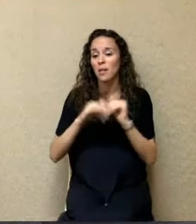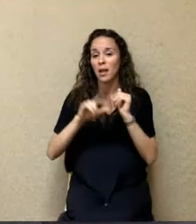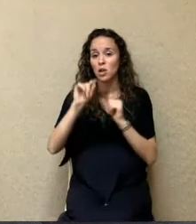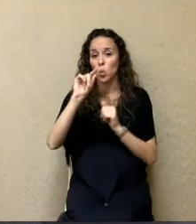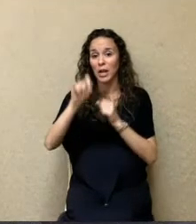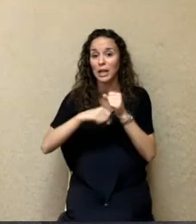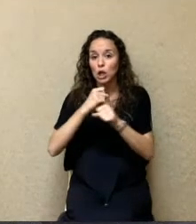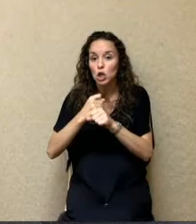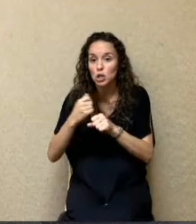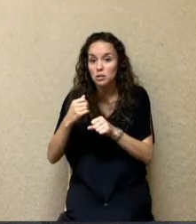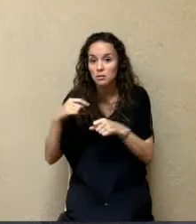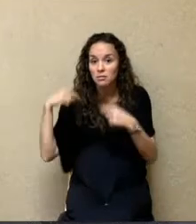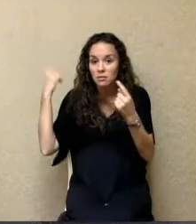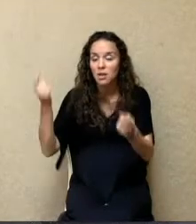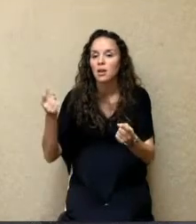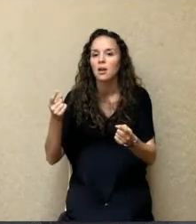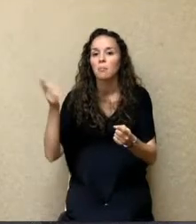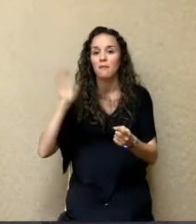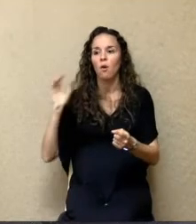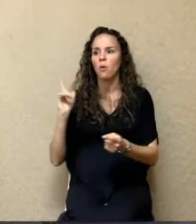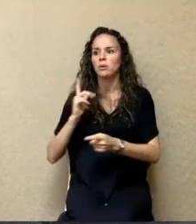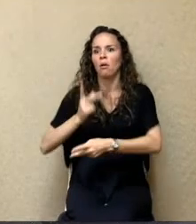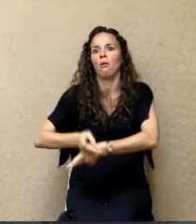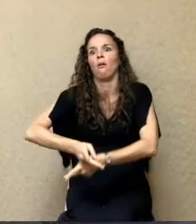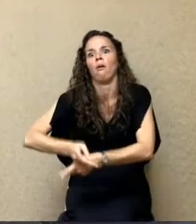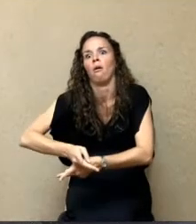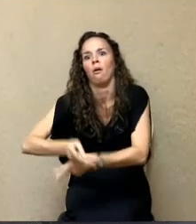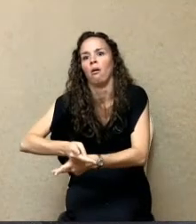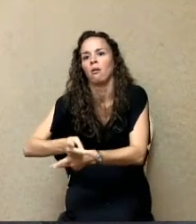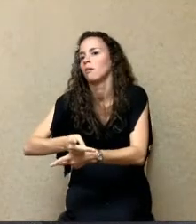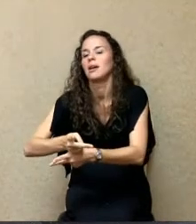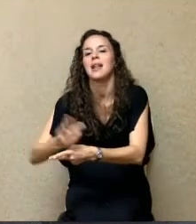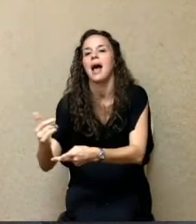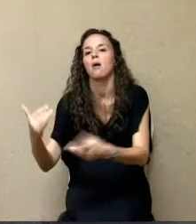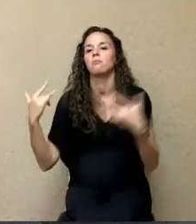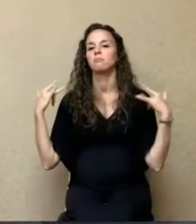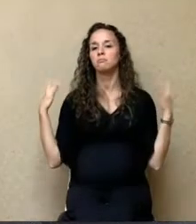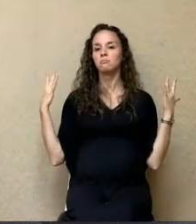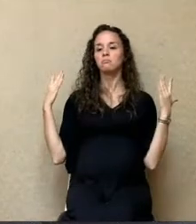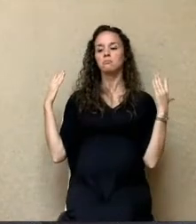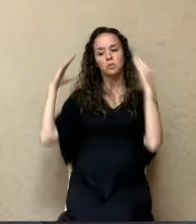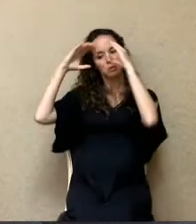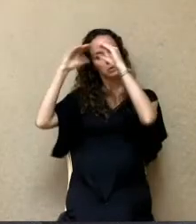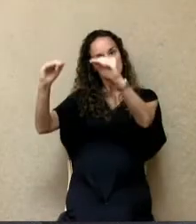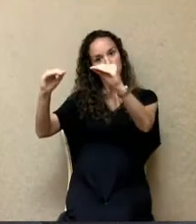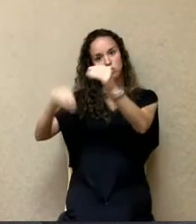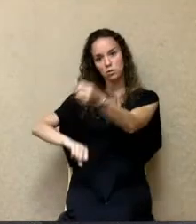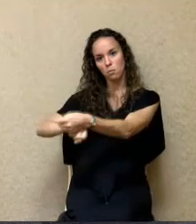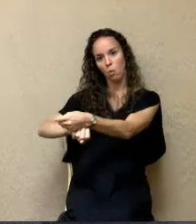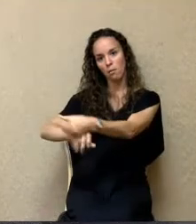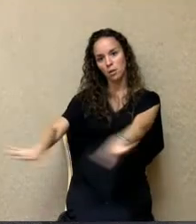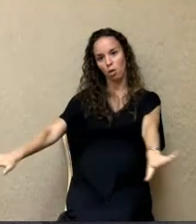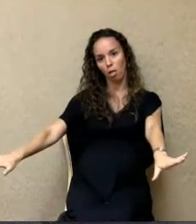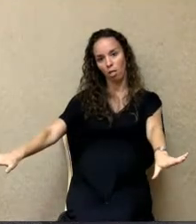about caregiving and now it's more about support and teach. So, that was really challenging to say like